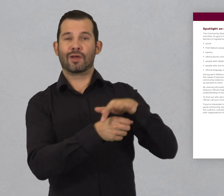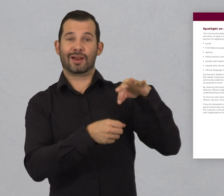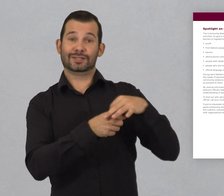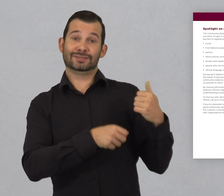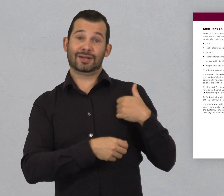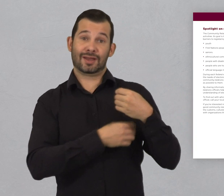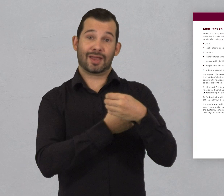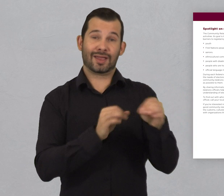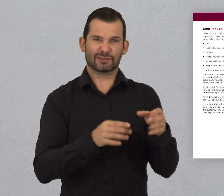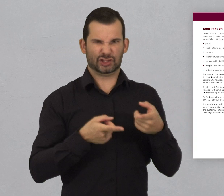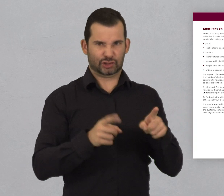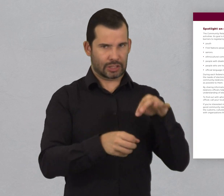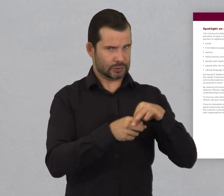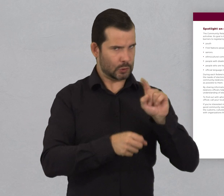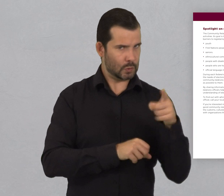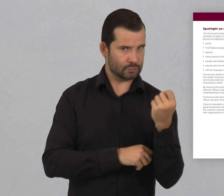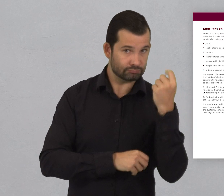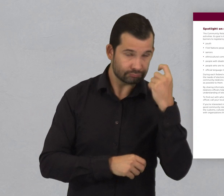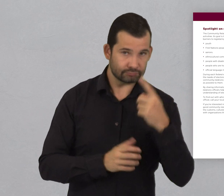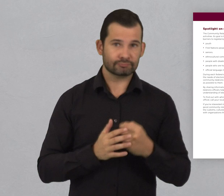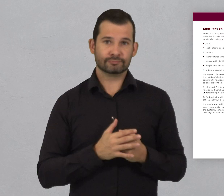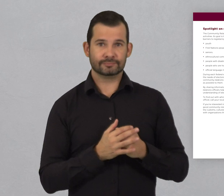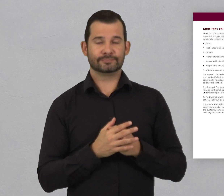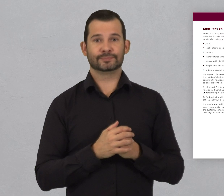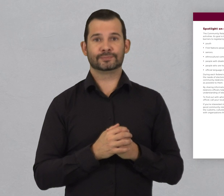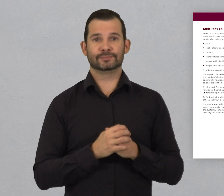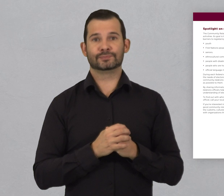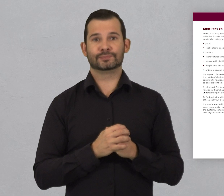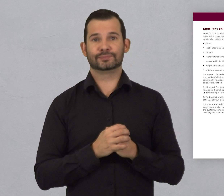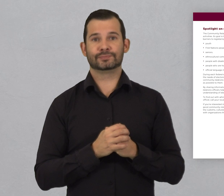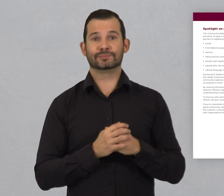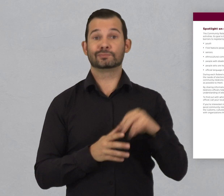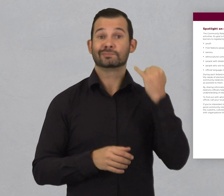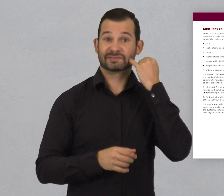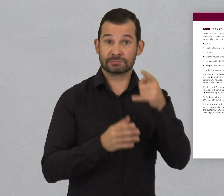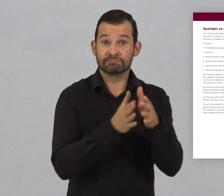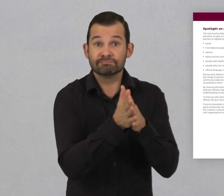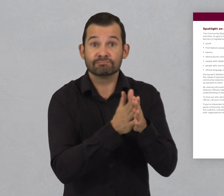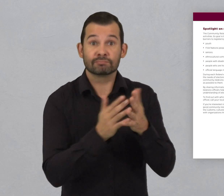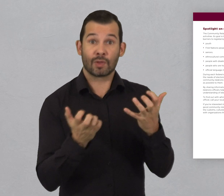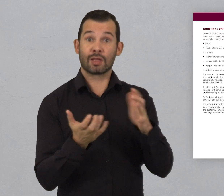Canada office (during an election only). If you’re interested in being a community